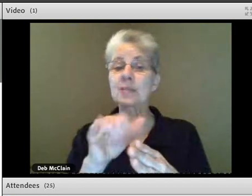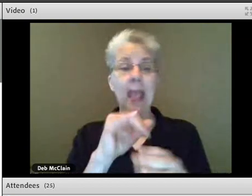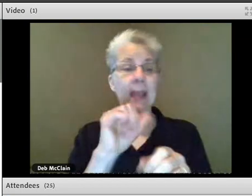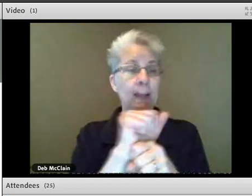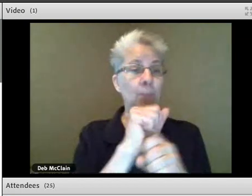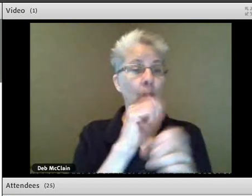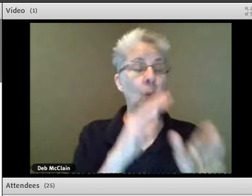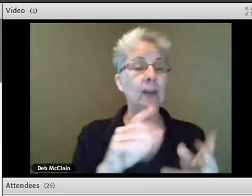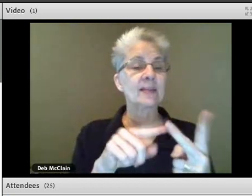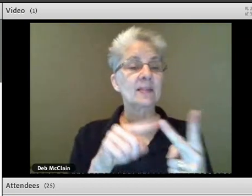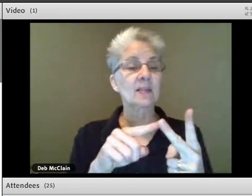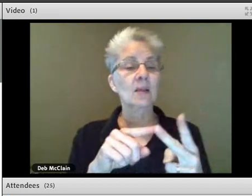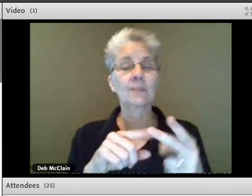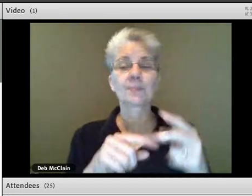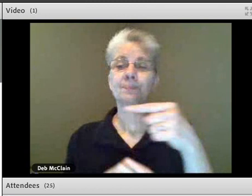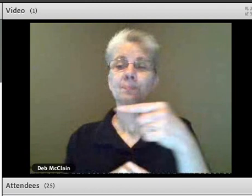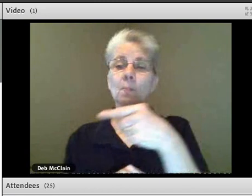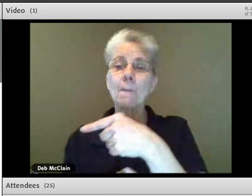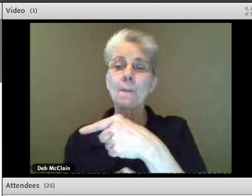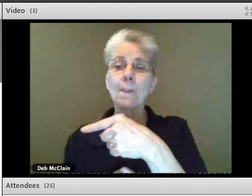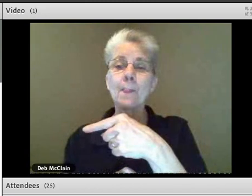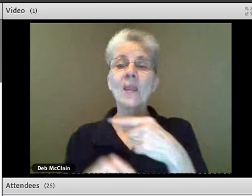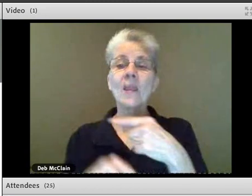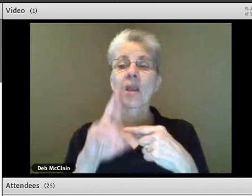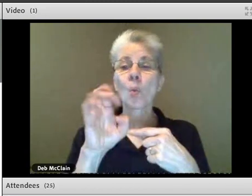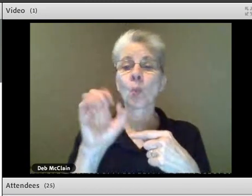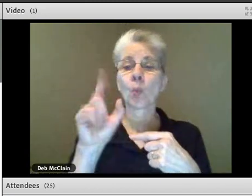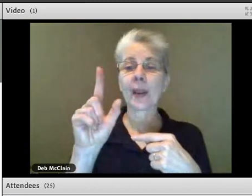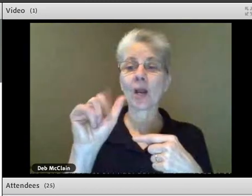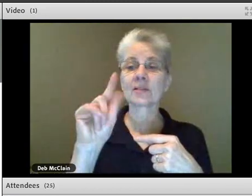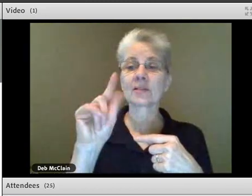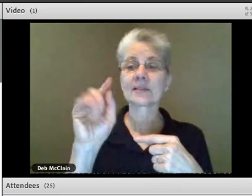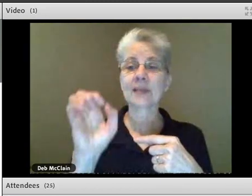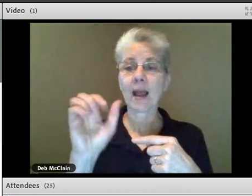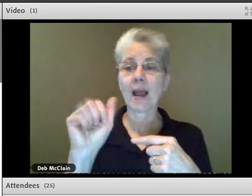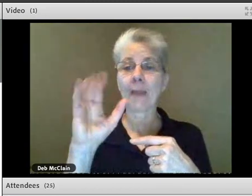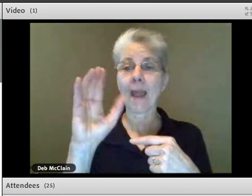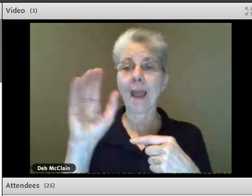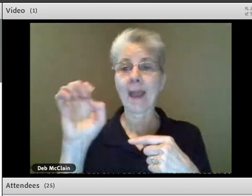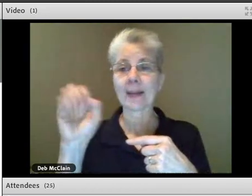Real-time access -- when you're building a management system,